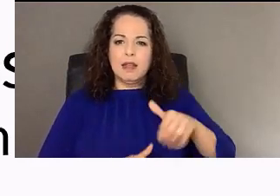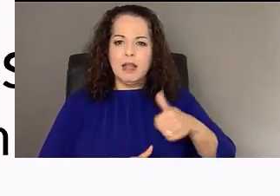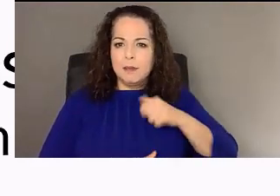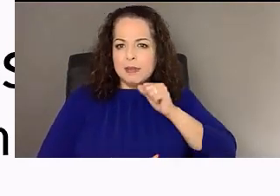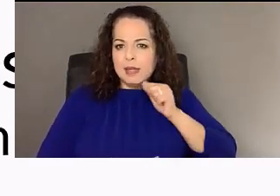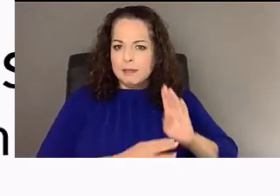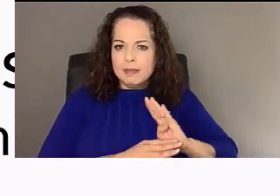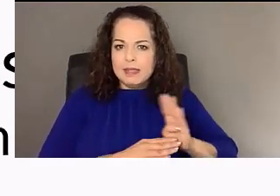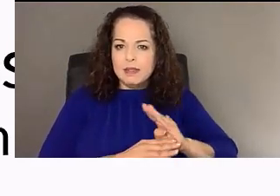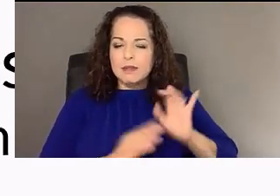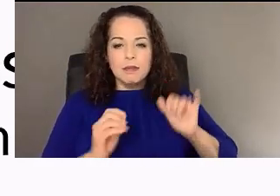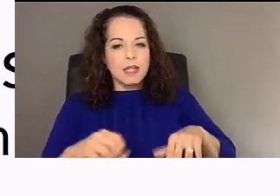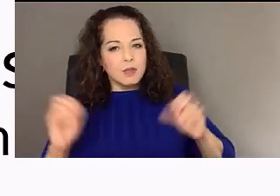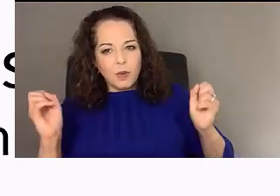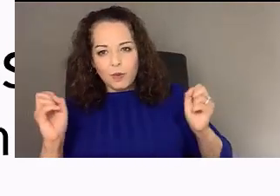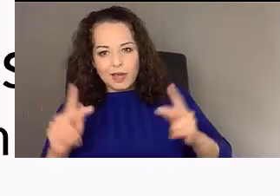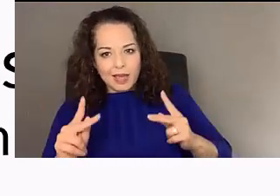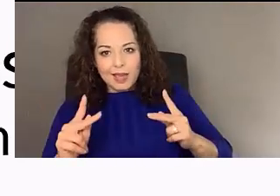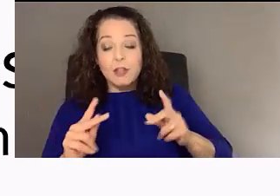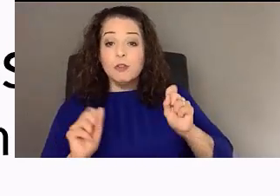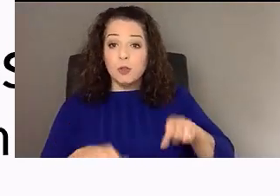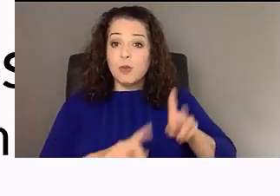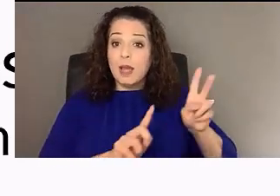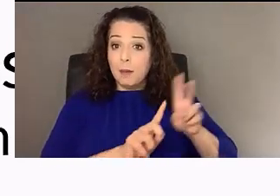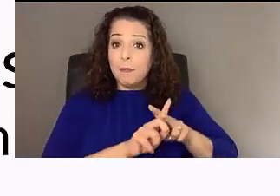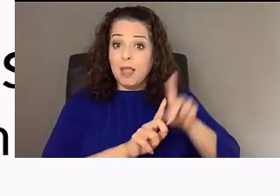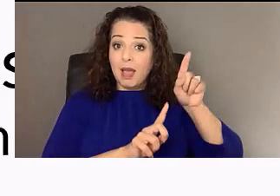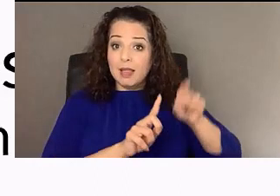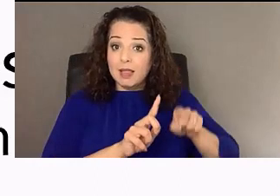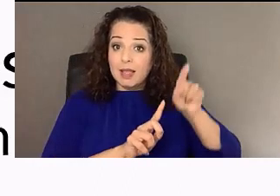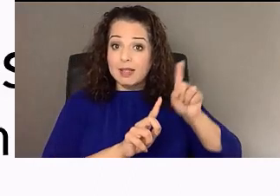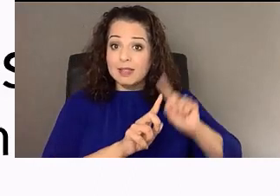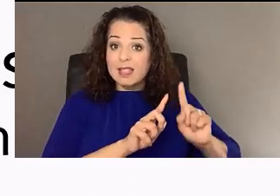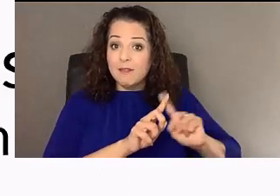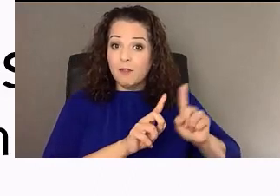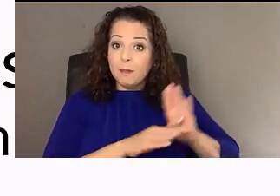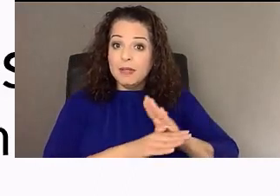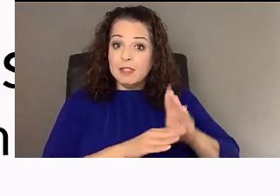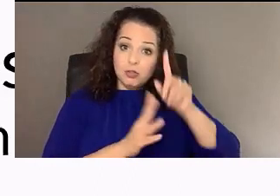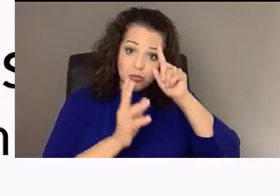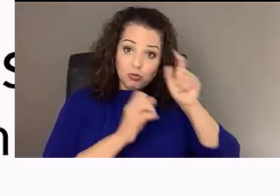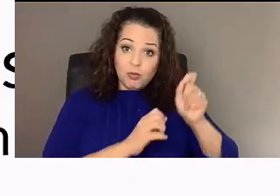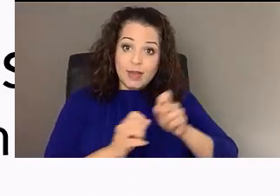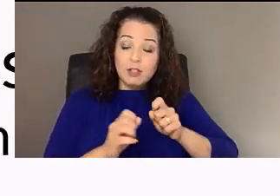You can actually apply these different business strategies to the research that you have.